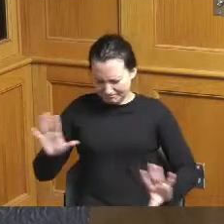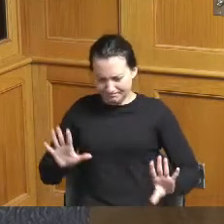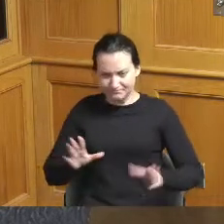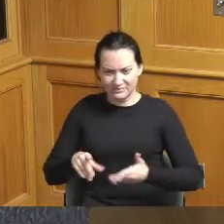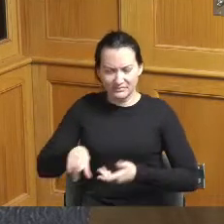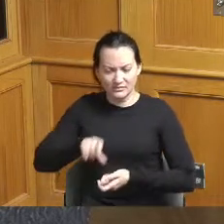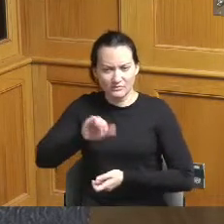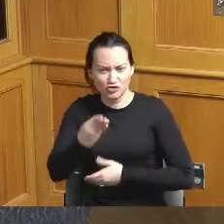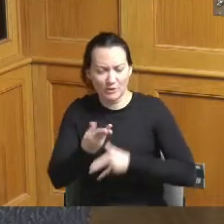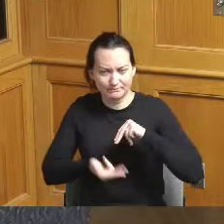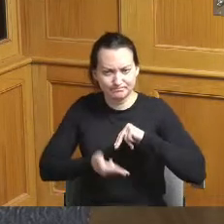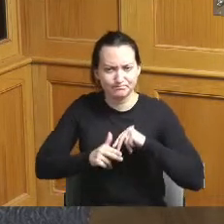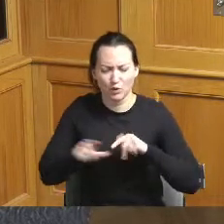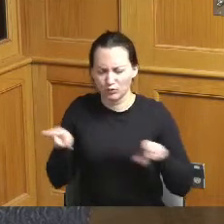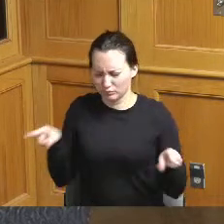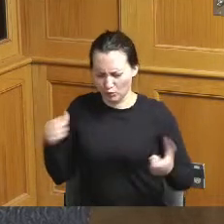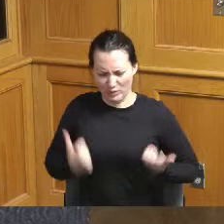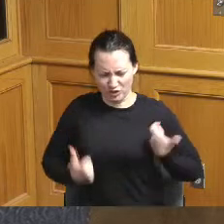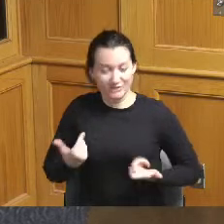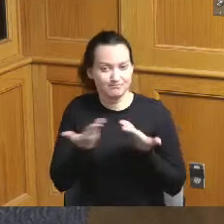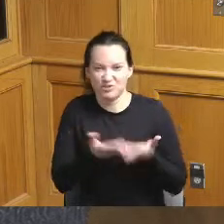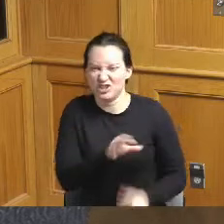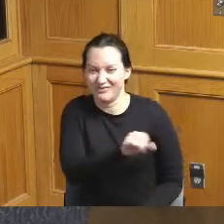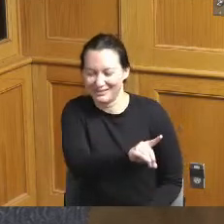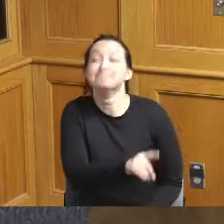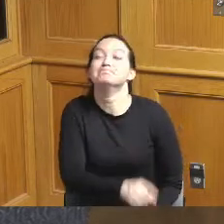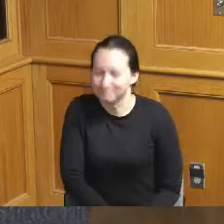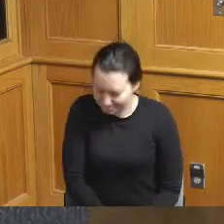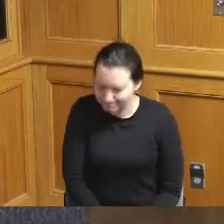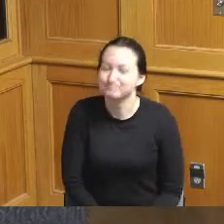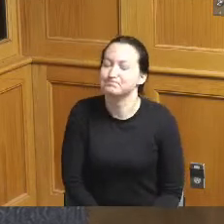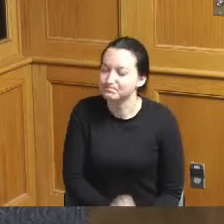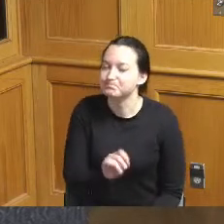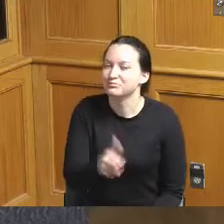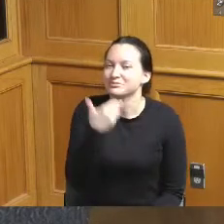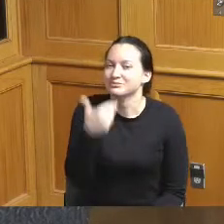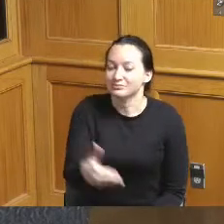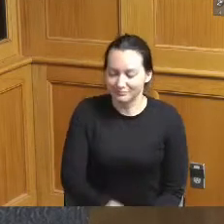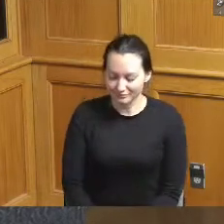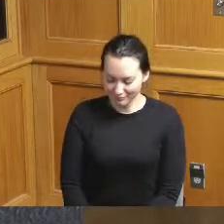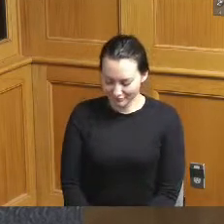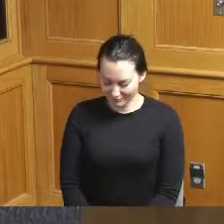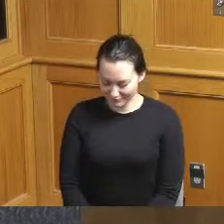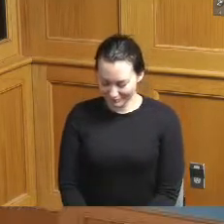positions was coming from so it's all general fund money yes okay all right thank you thank you